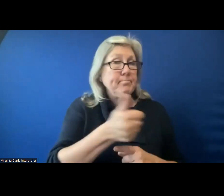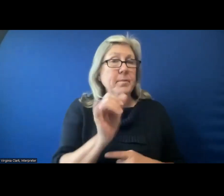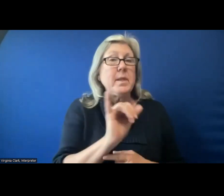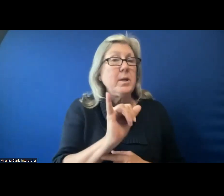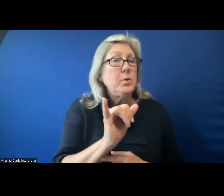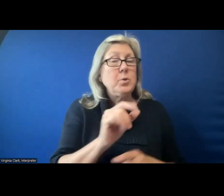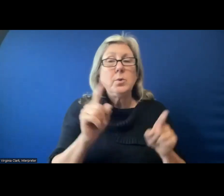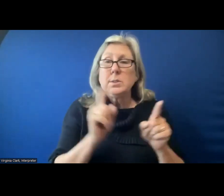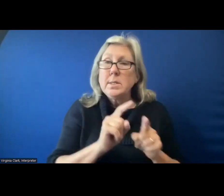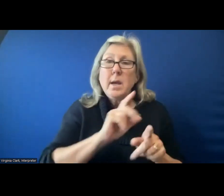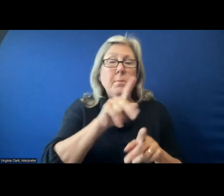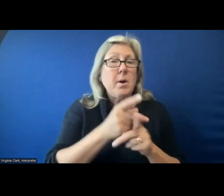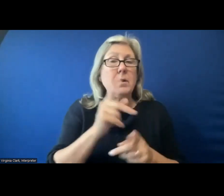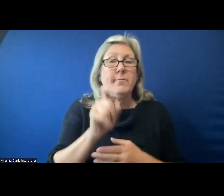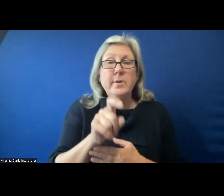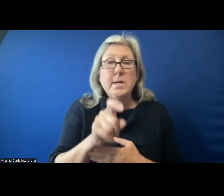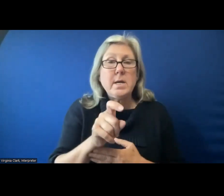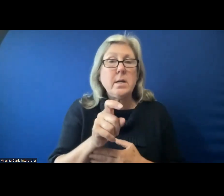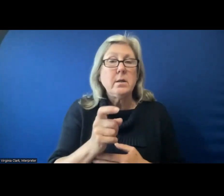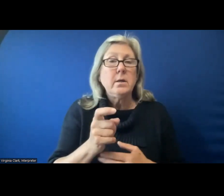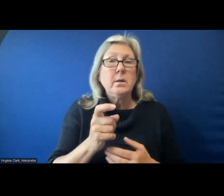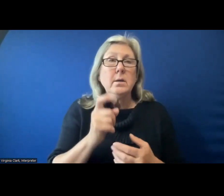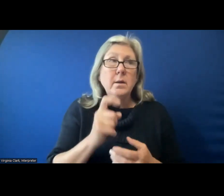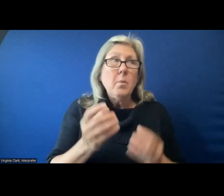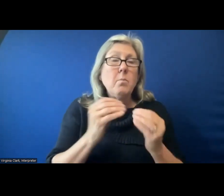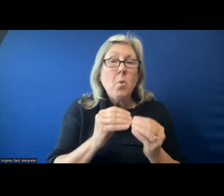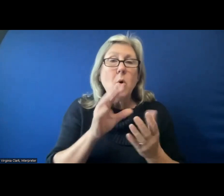same sort of need for more choice in service supported housing.